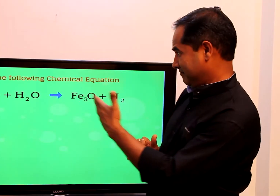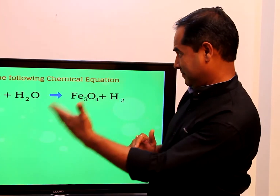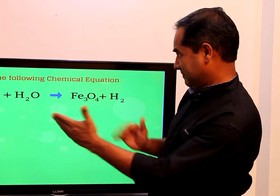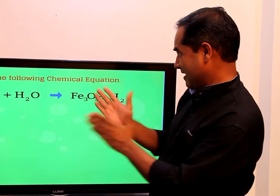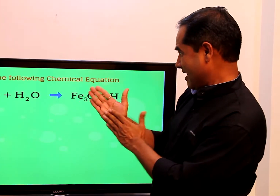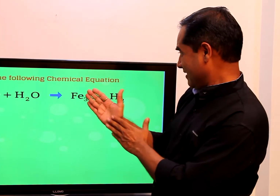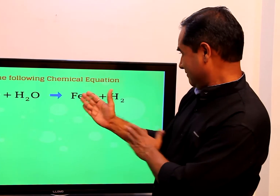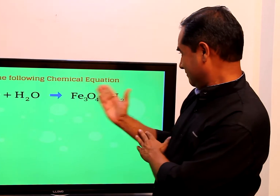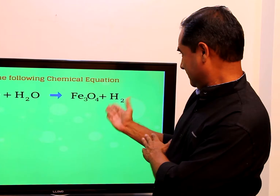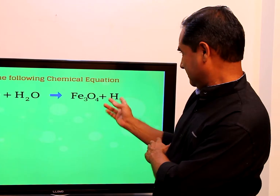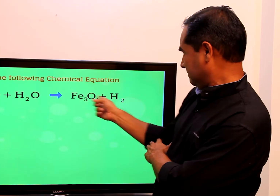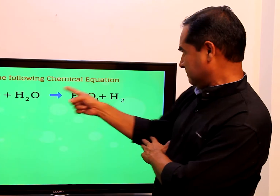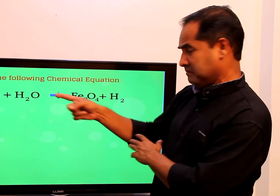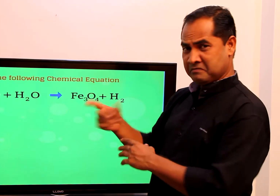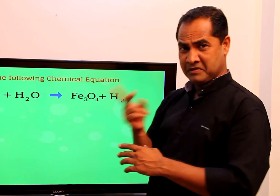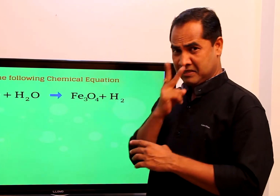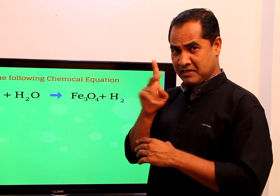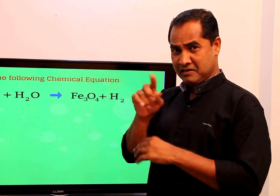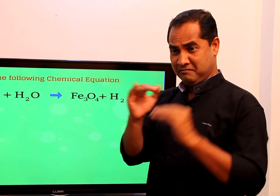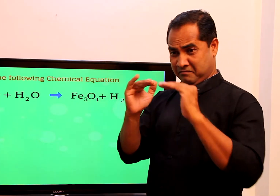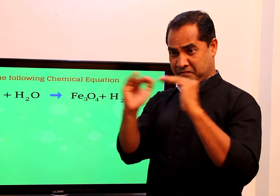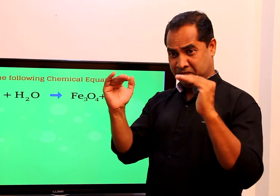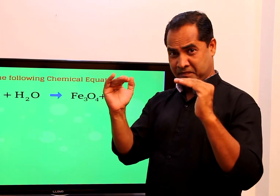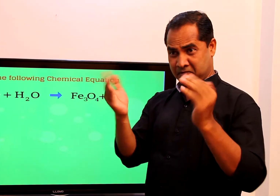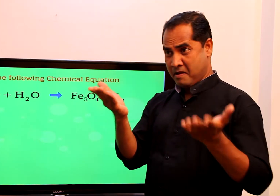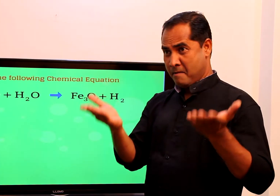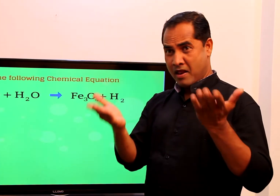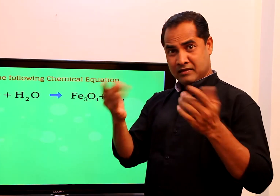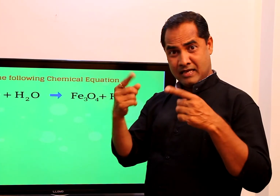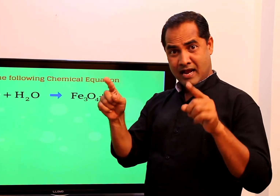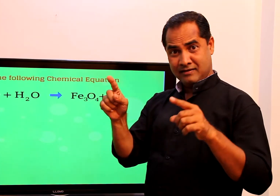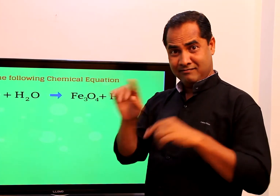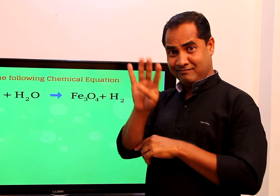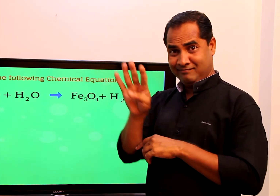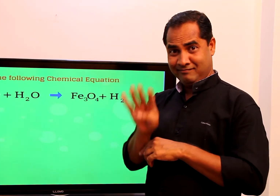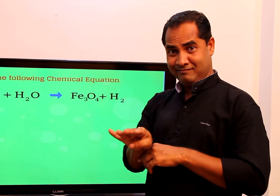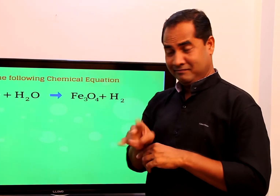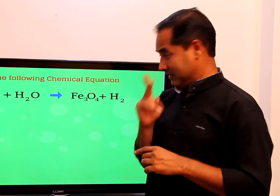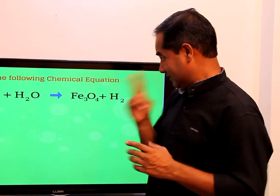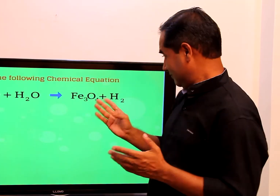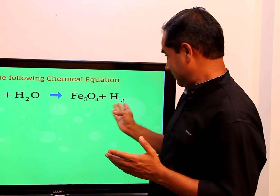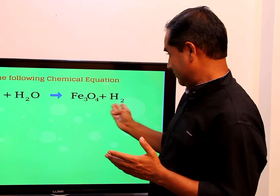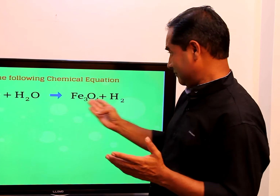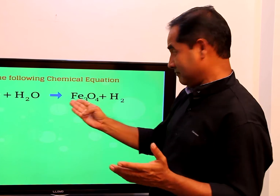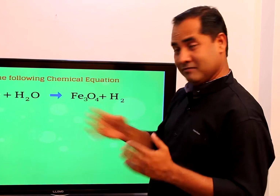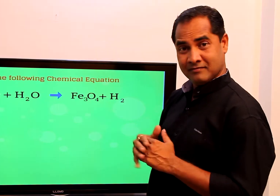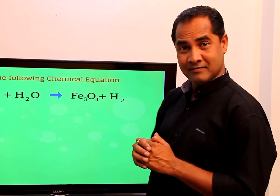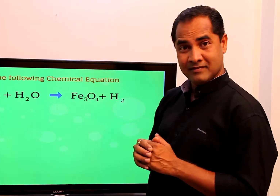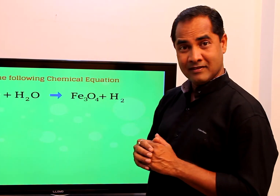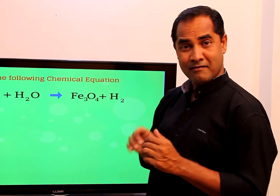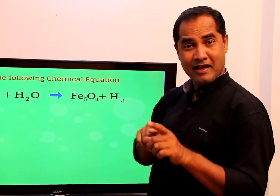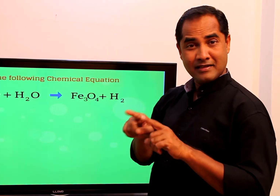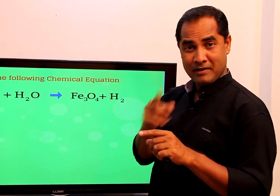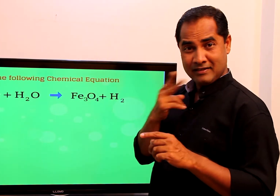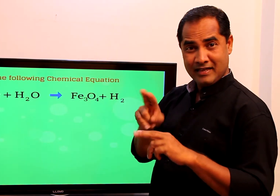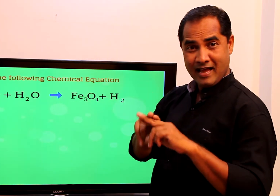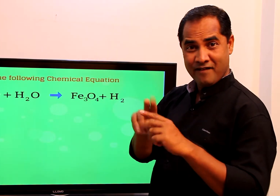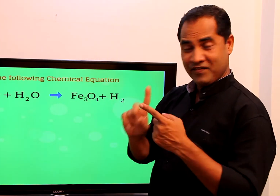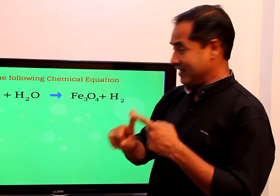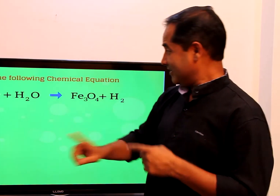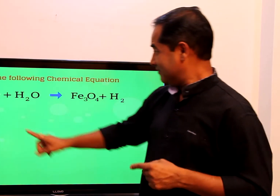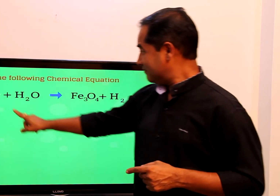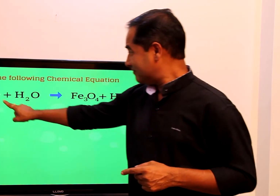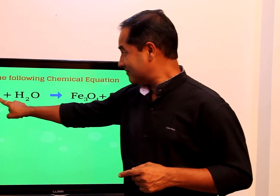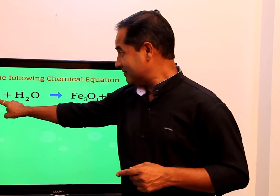try to do that in this example. Let's see if it's already balanced or not.